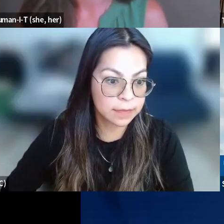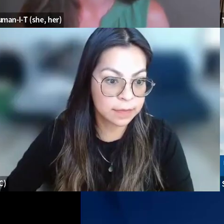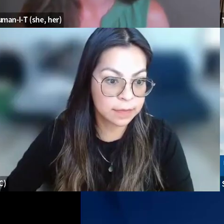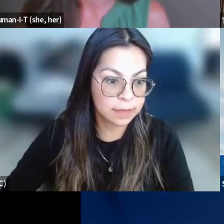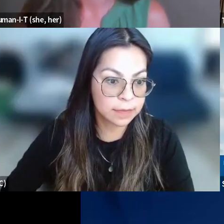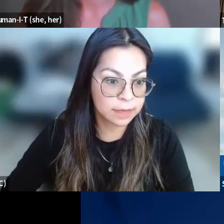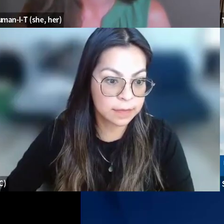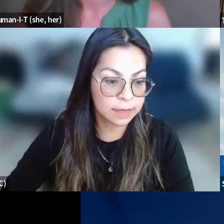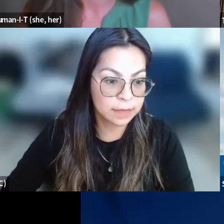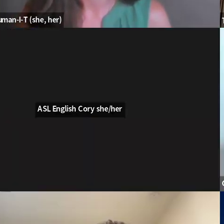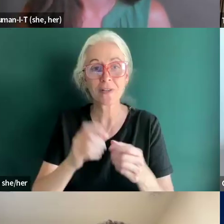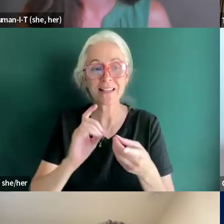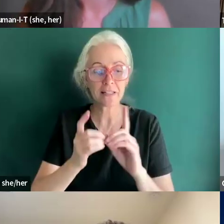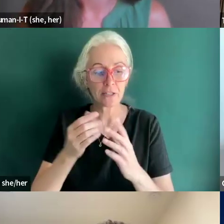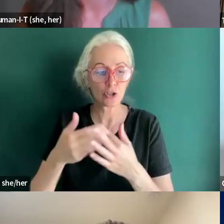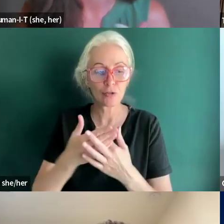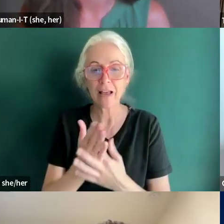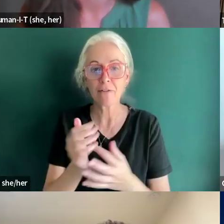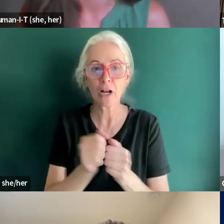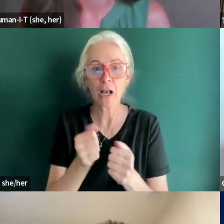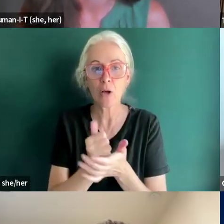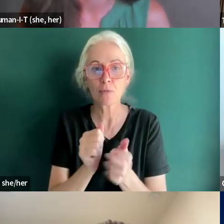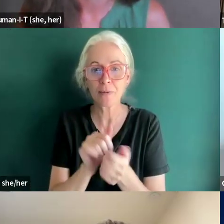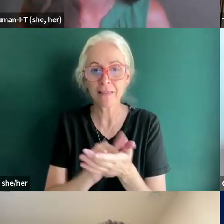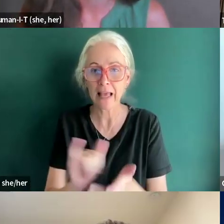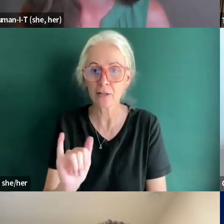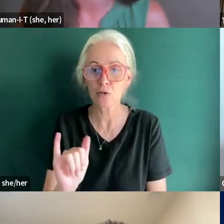the digital navigator helps with that as well, to ensure that people are on the correct path